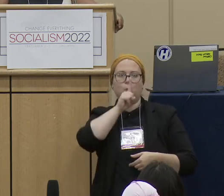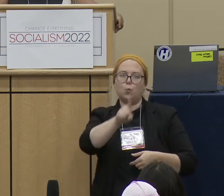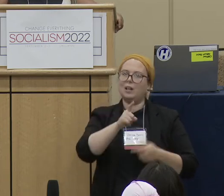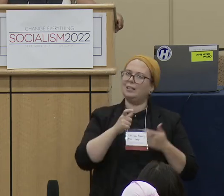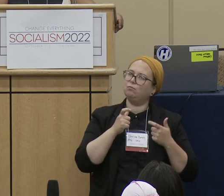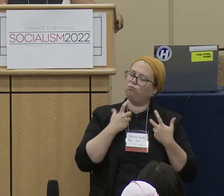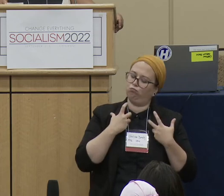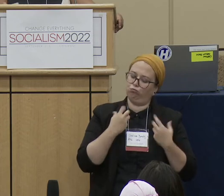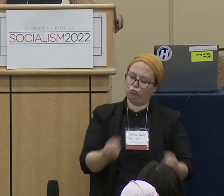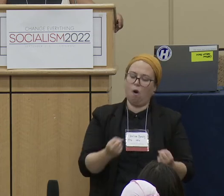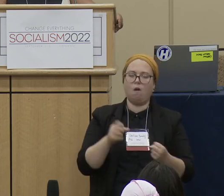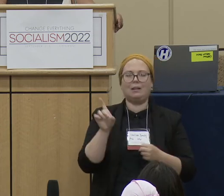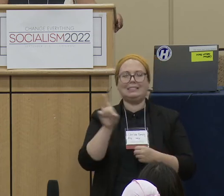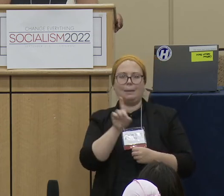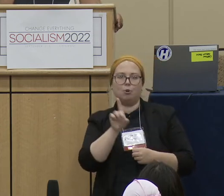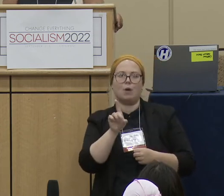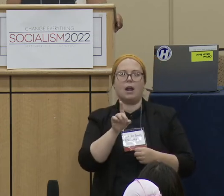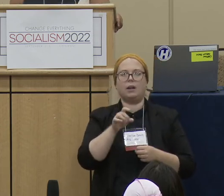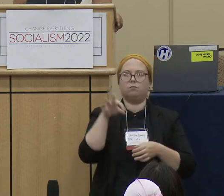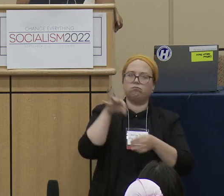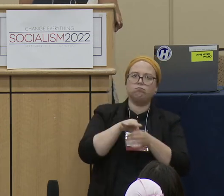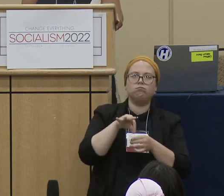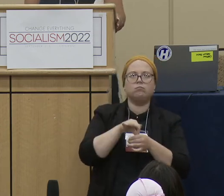writings that we have to be radically democratic and